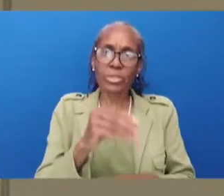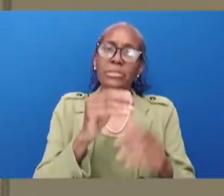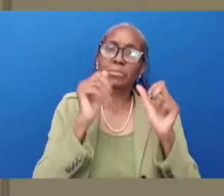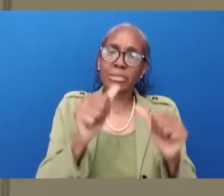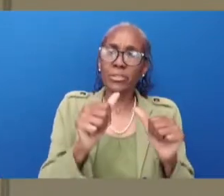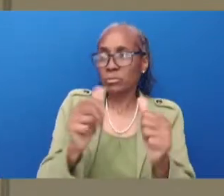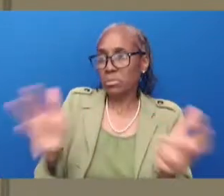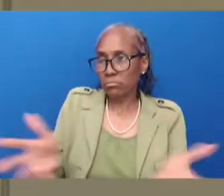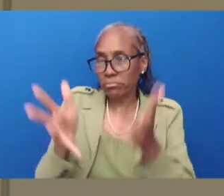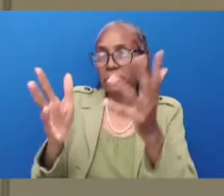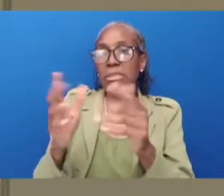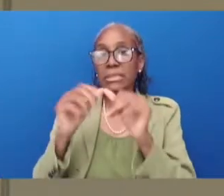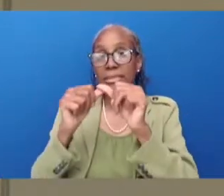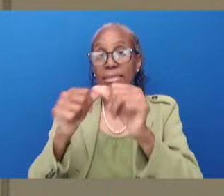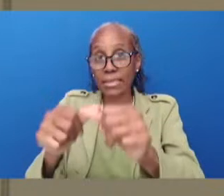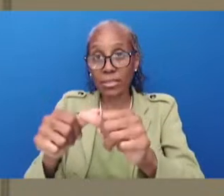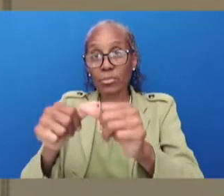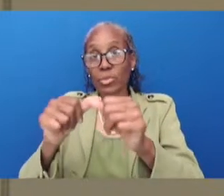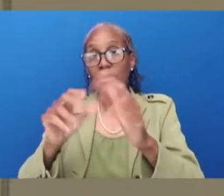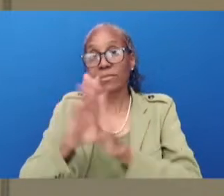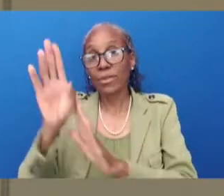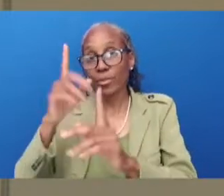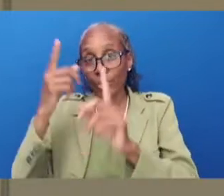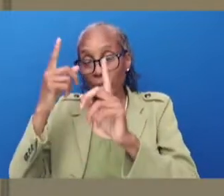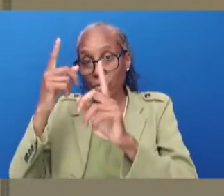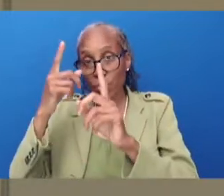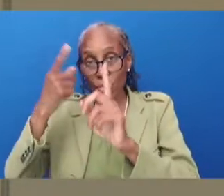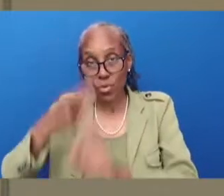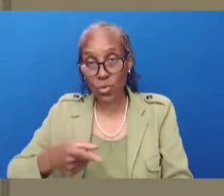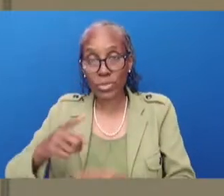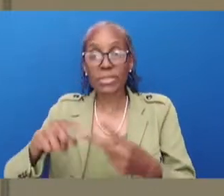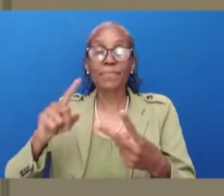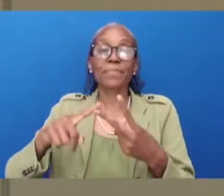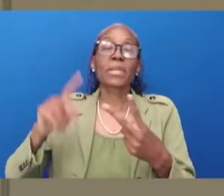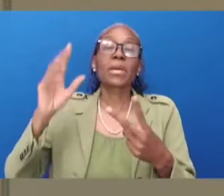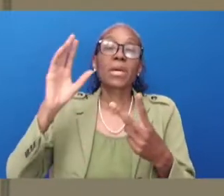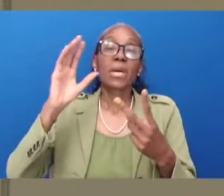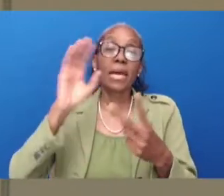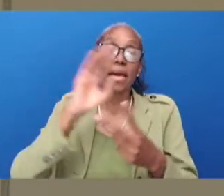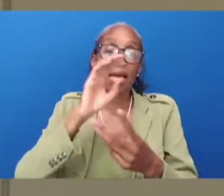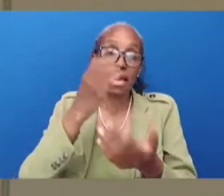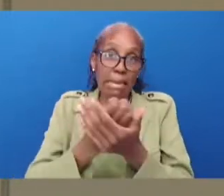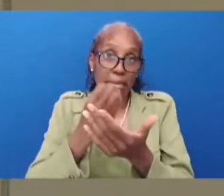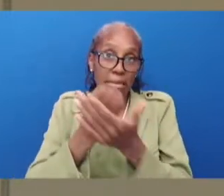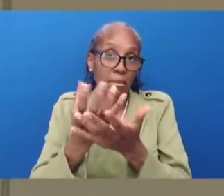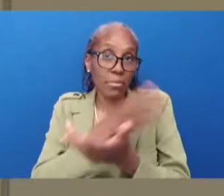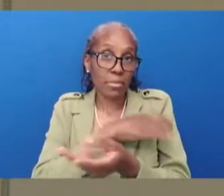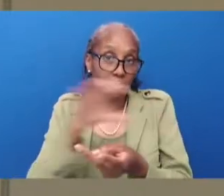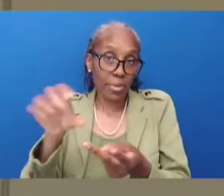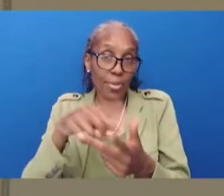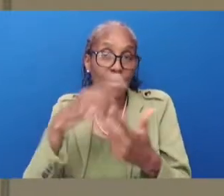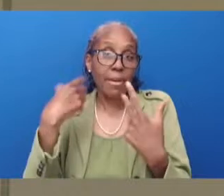AFRICA'S POTENTIAL BY ADVANCING